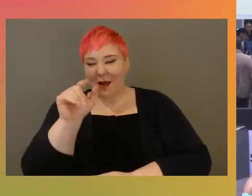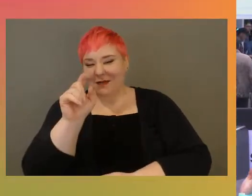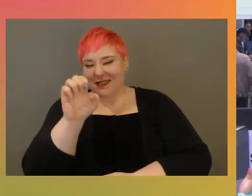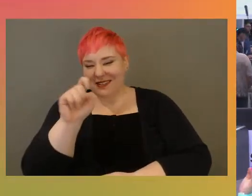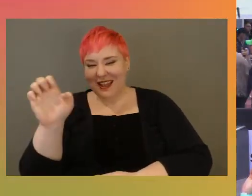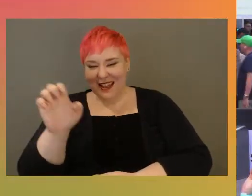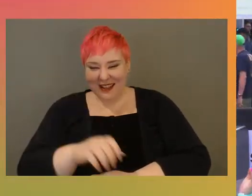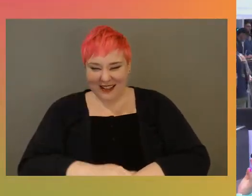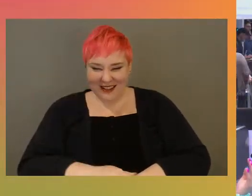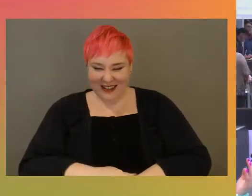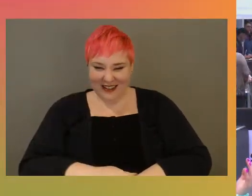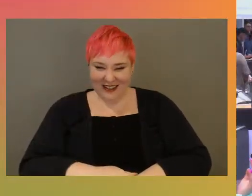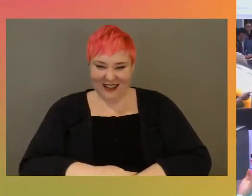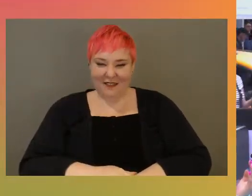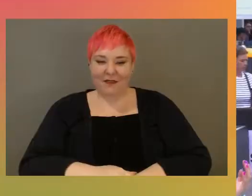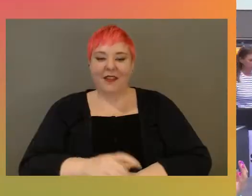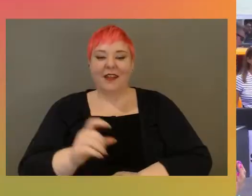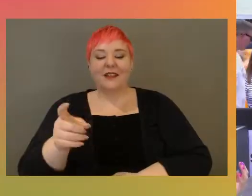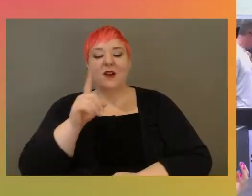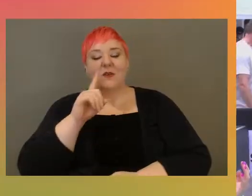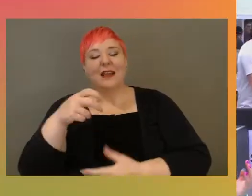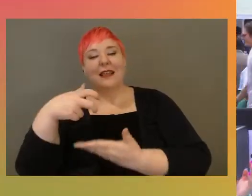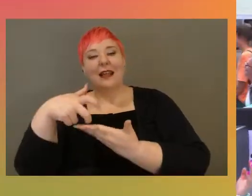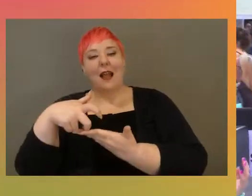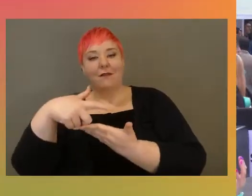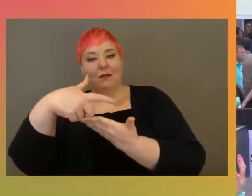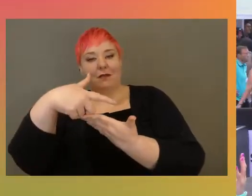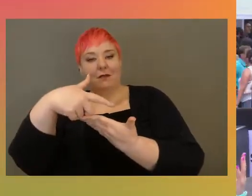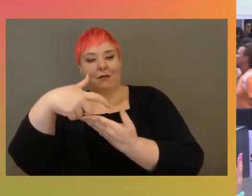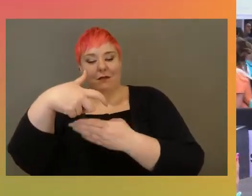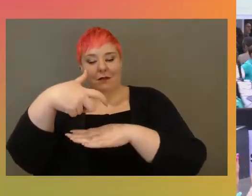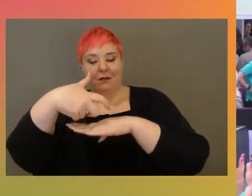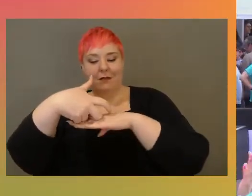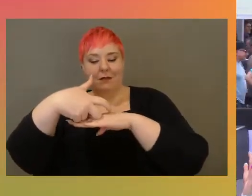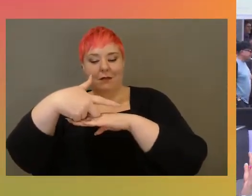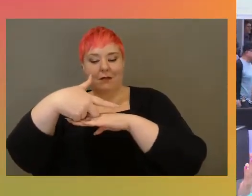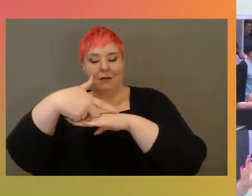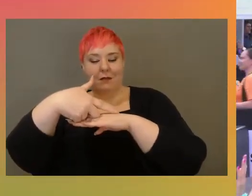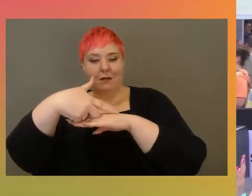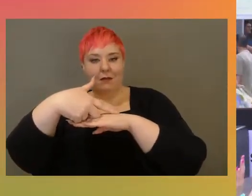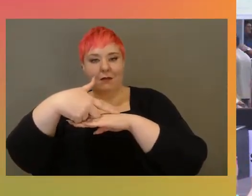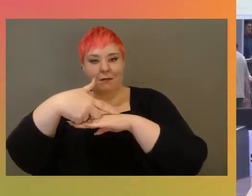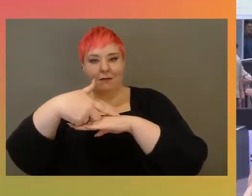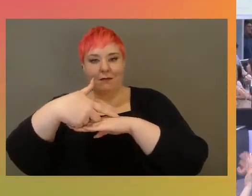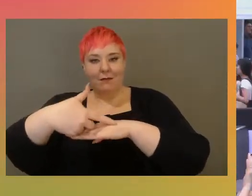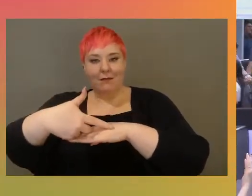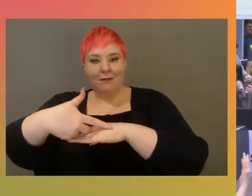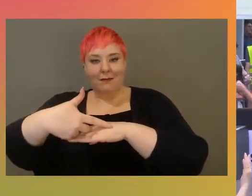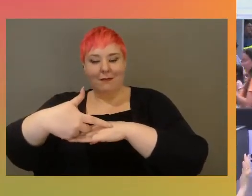VERY GOOD.